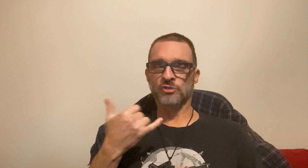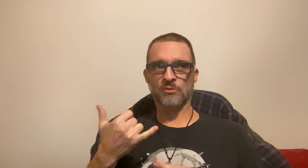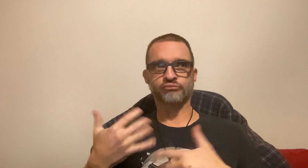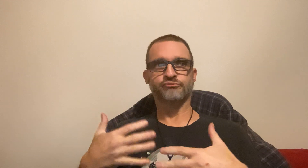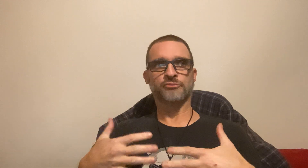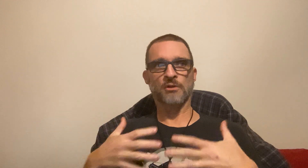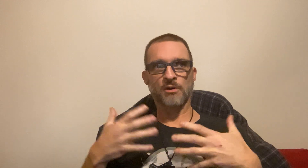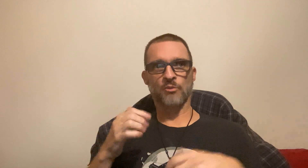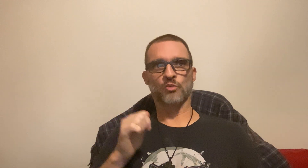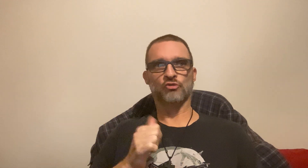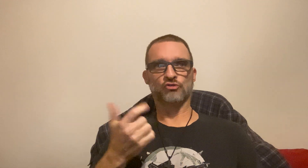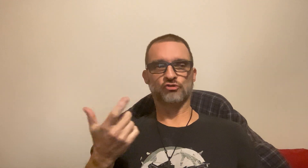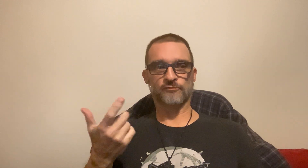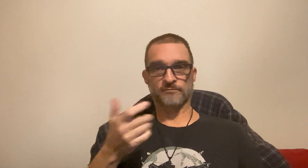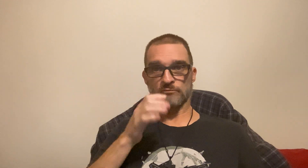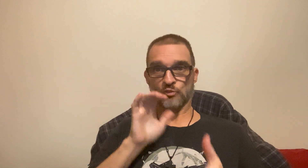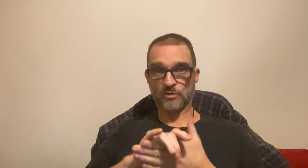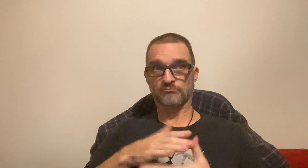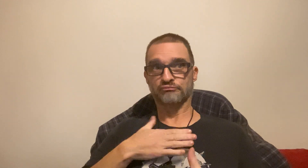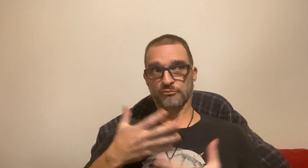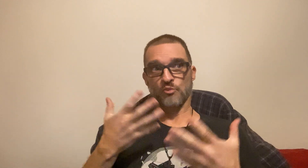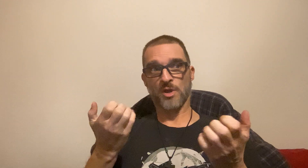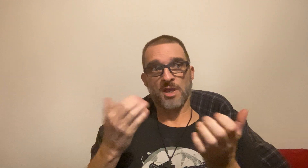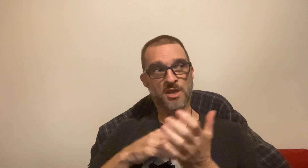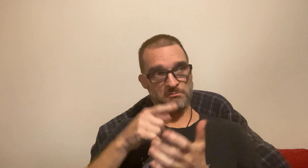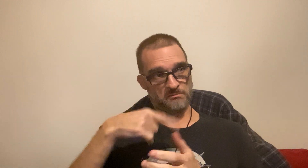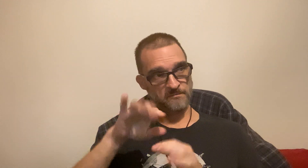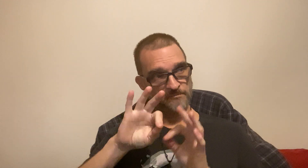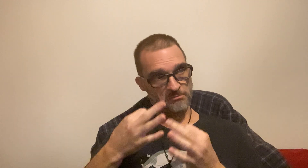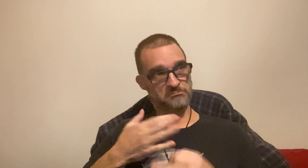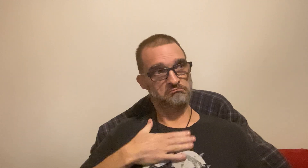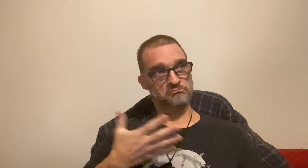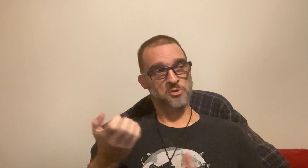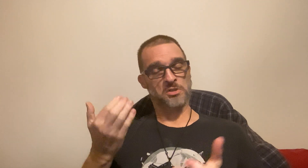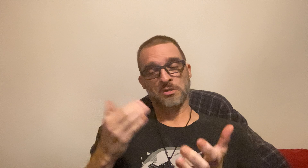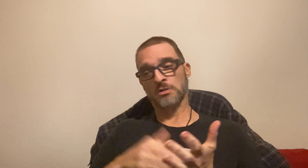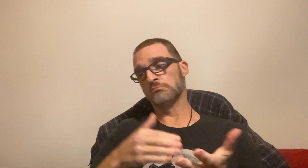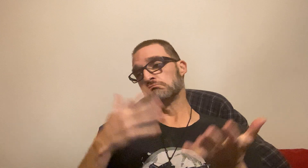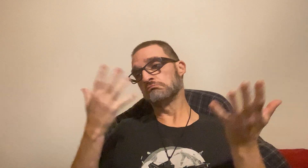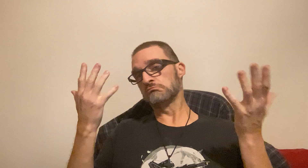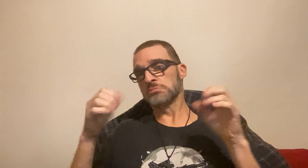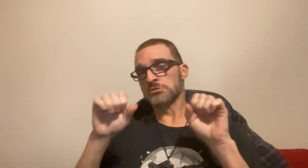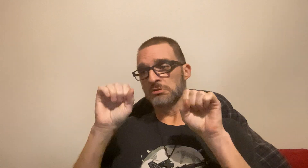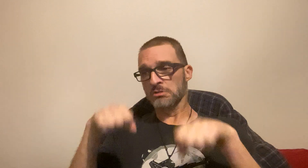*could be* It's A LOT of work now. *whew* A LOT OF WORK! If my wife is still willing and want to host garage sale again, and the rest of family is willing and want to do it again.